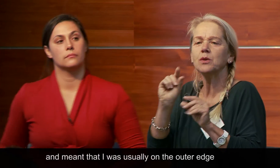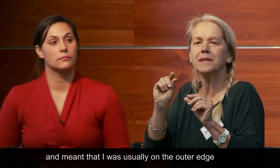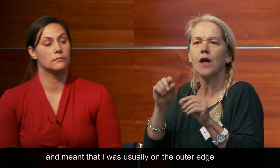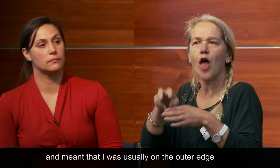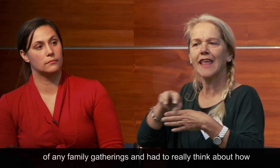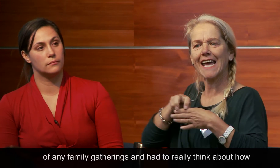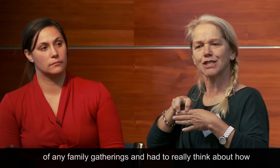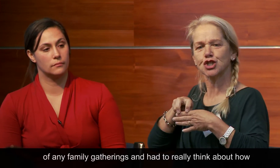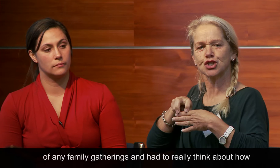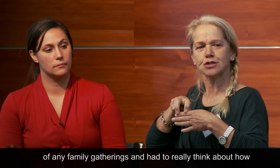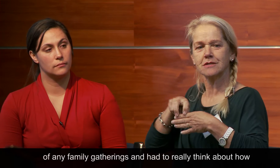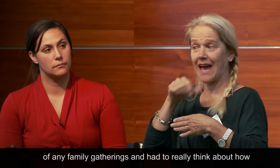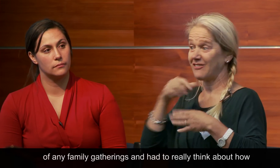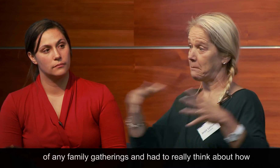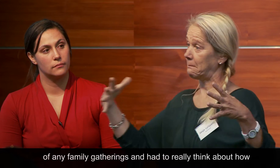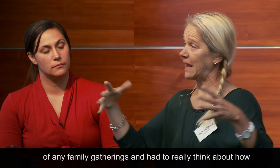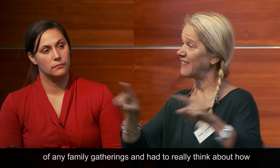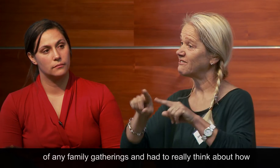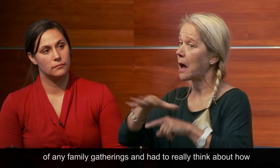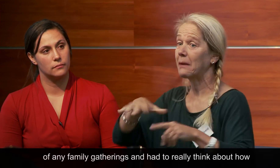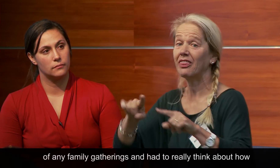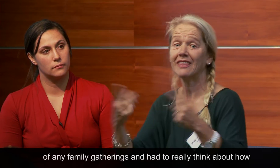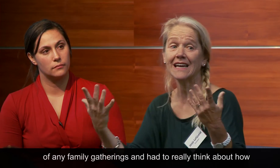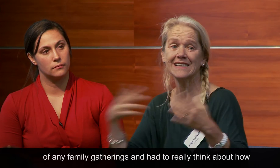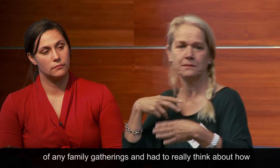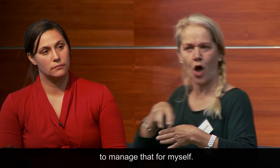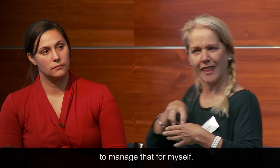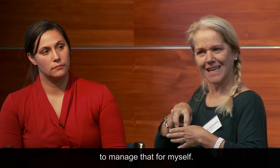on the outer edge of any family gatherings and had to really think how to manage that